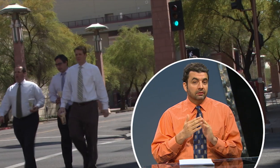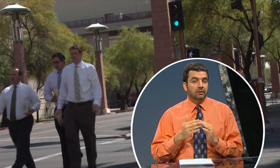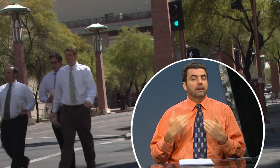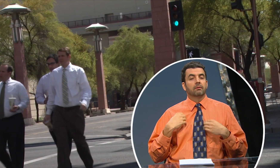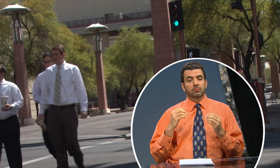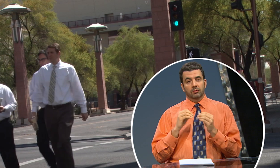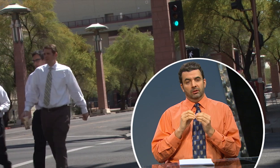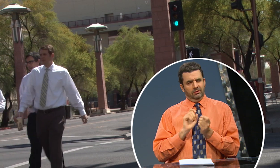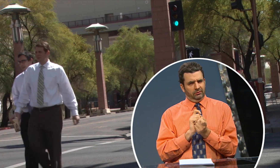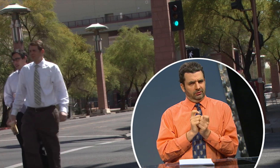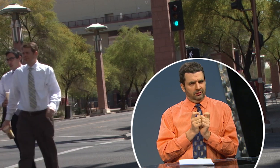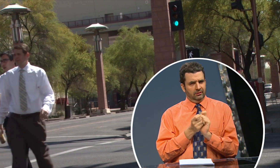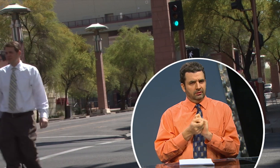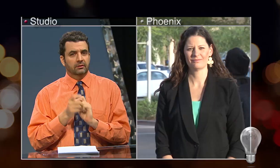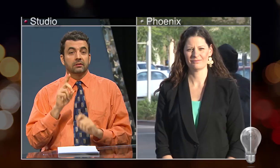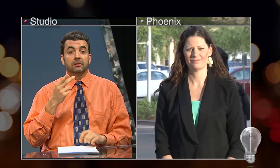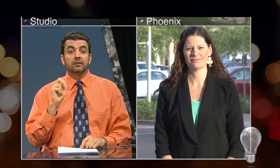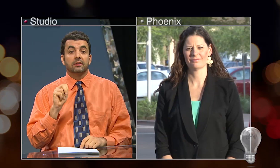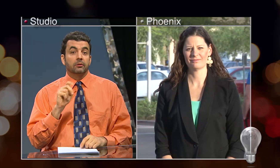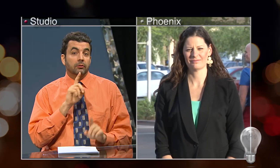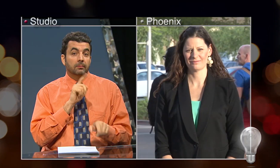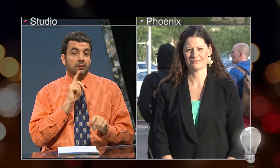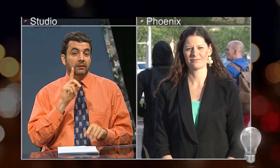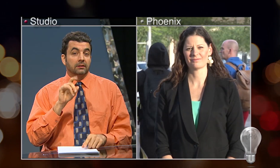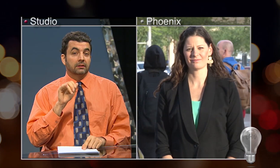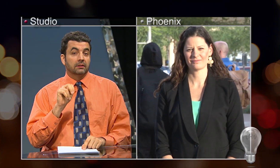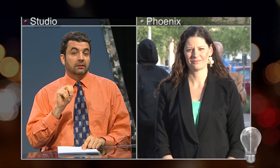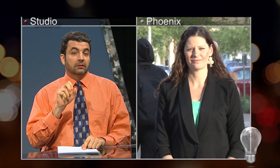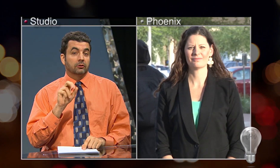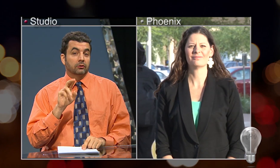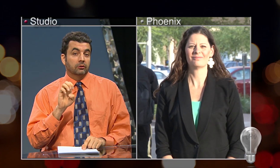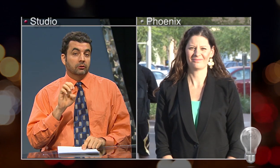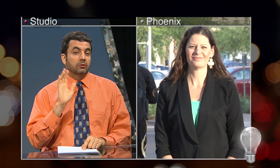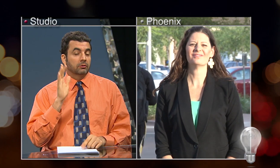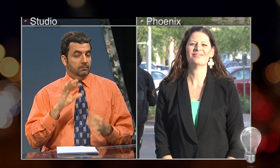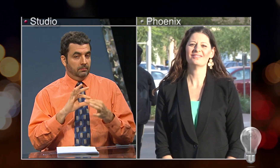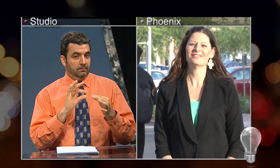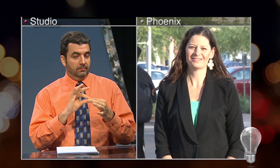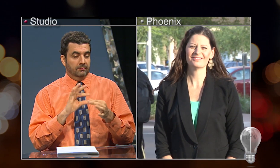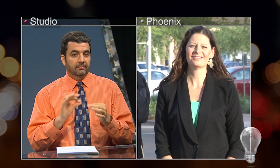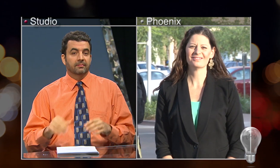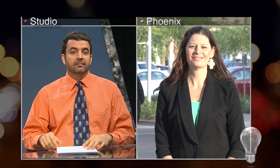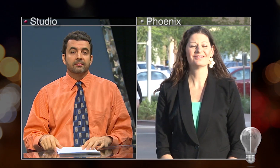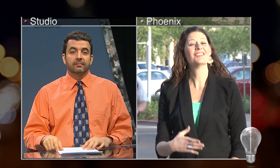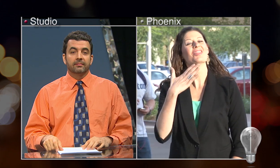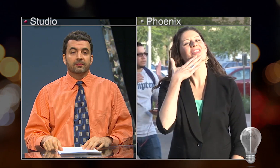THAT WILL BE CHANGING. DHN REPORTER DYAN SUE KOVACS HAS BEEN FOLLOWING THE STORY.